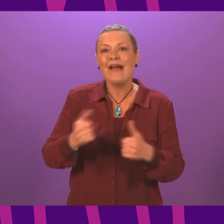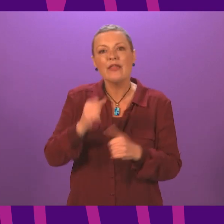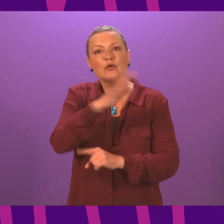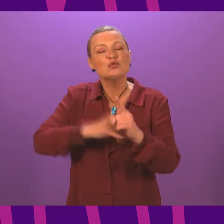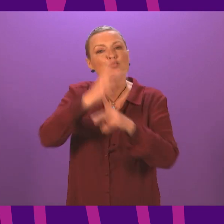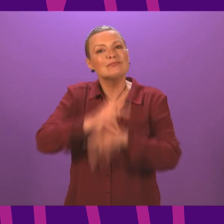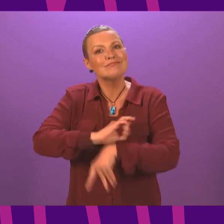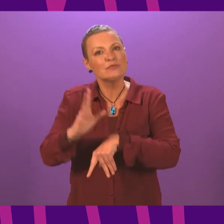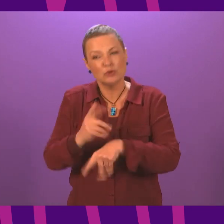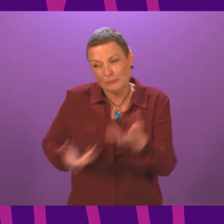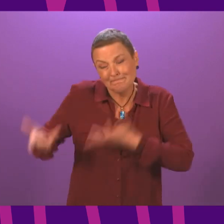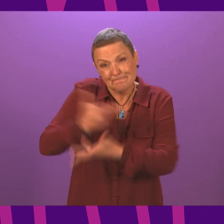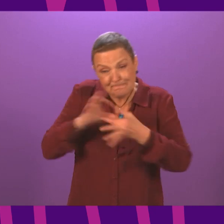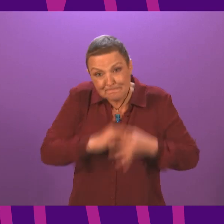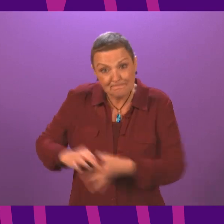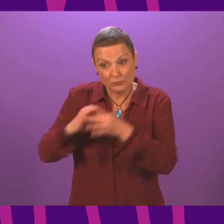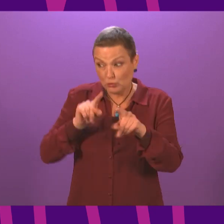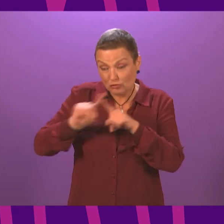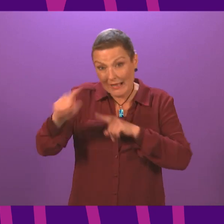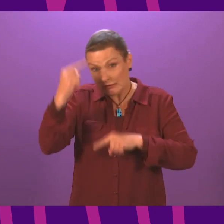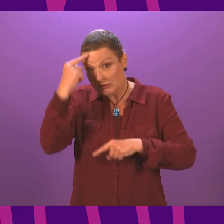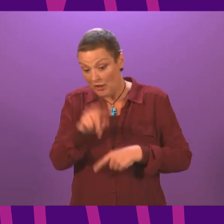to determine when it might be possible to introduce those two benefits.